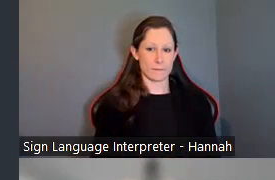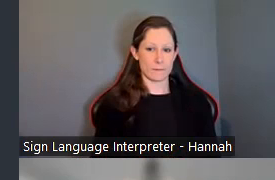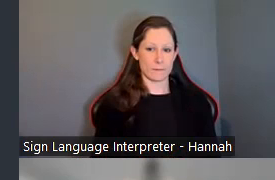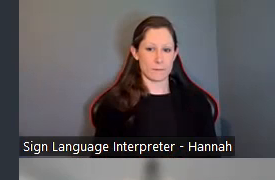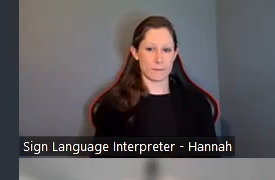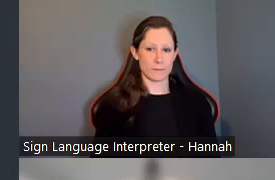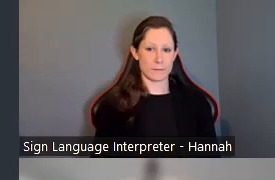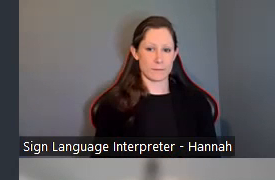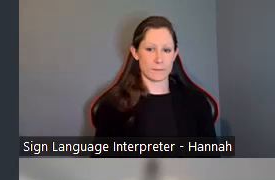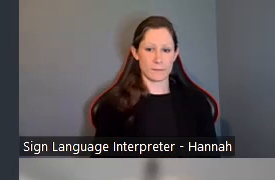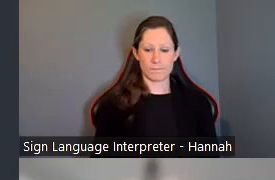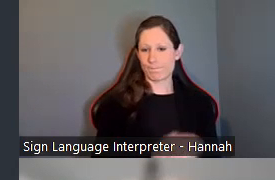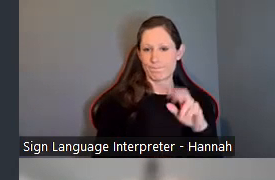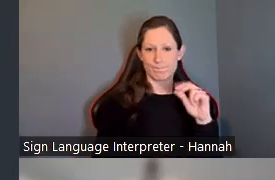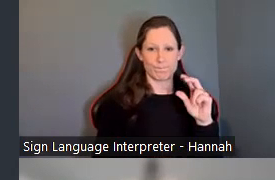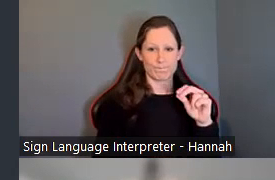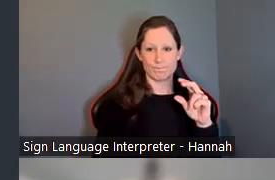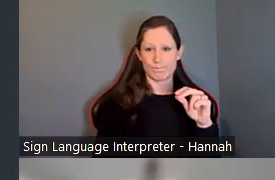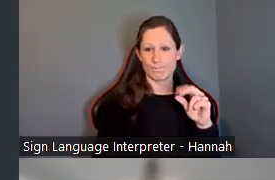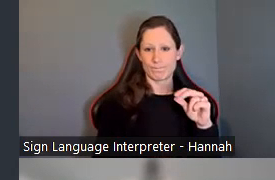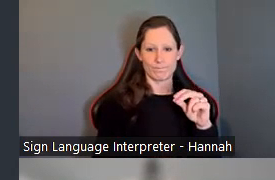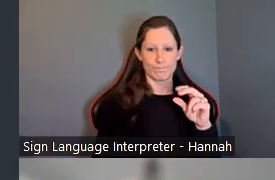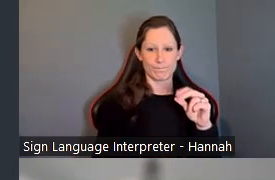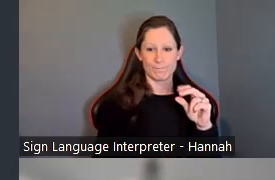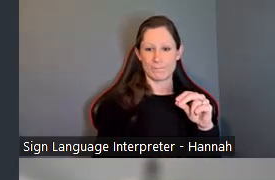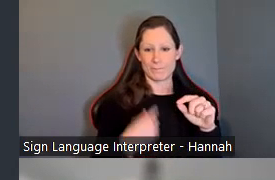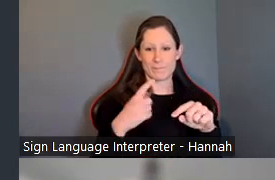No, not that I can think of.